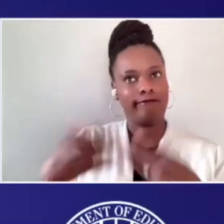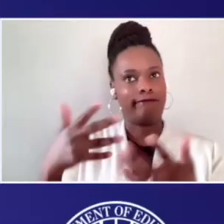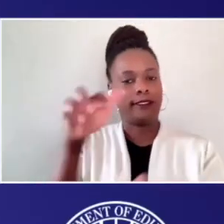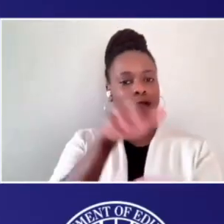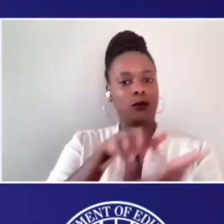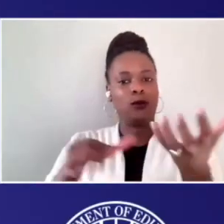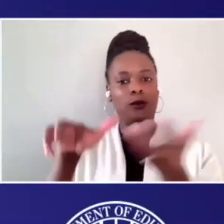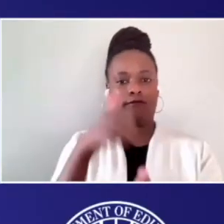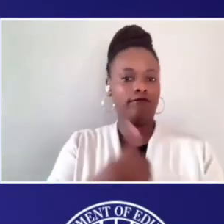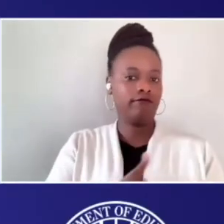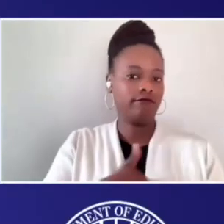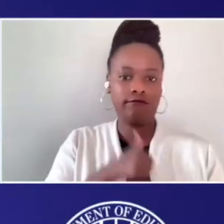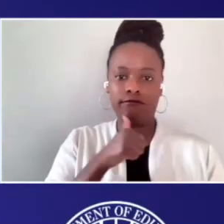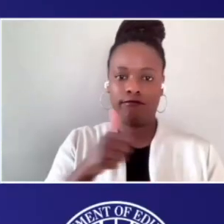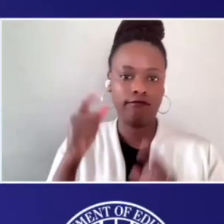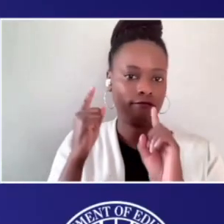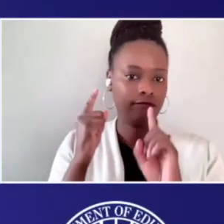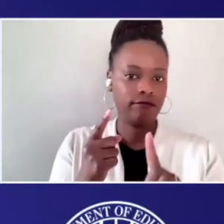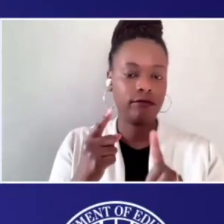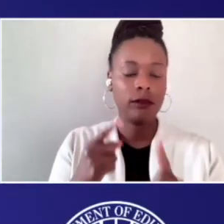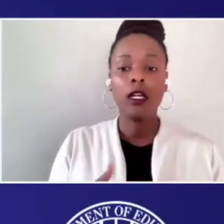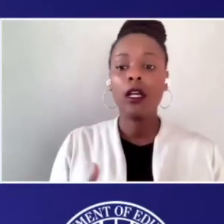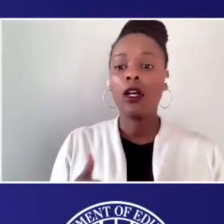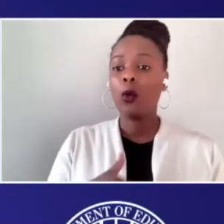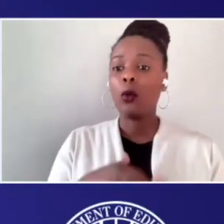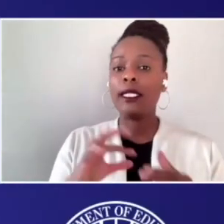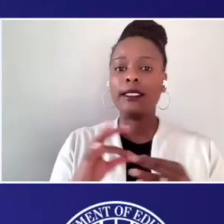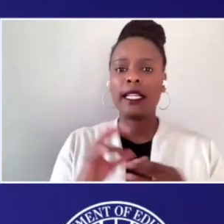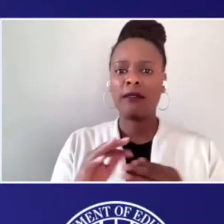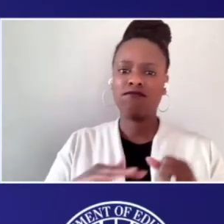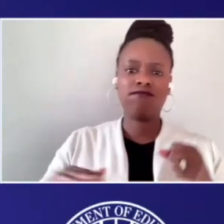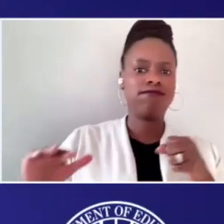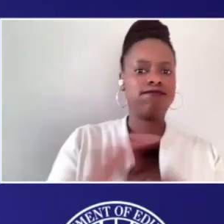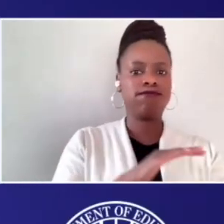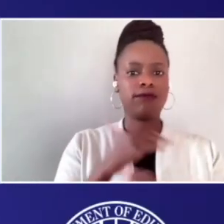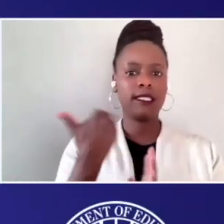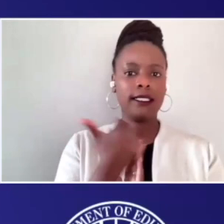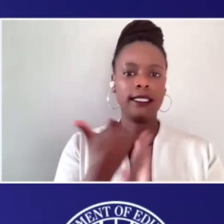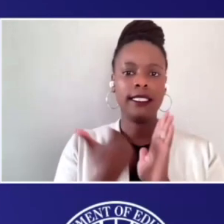we've been saying an exhaustive list, an exhaustive list. It is not an exhaustive list.